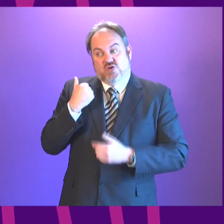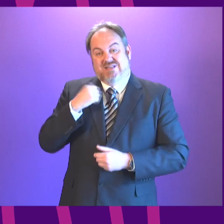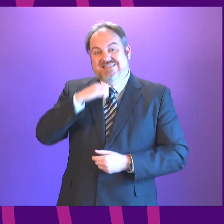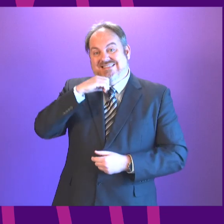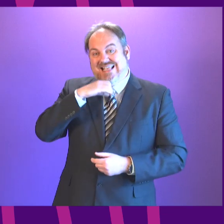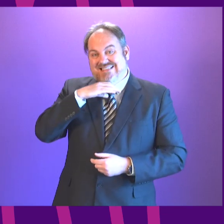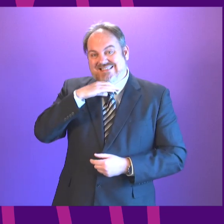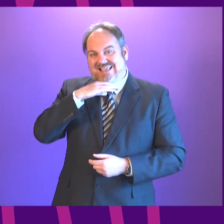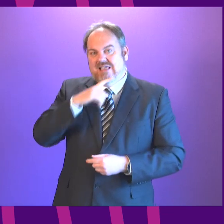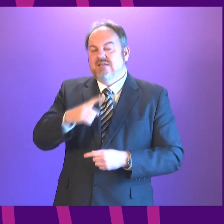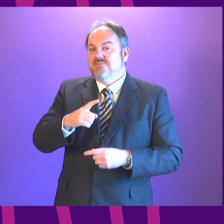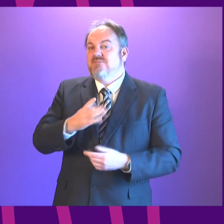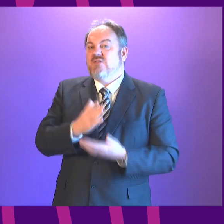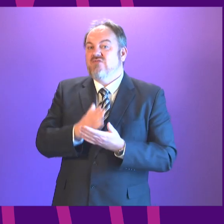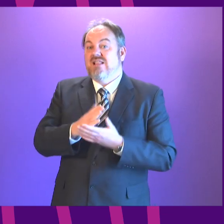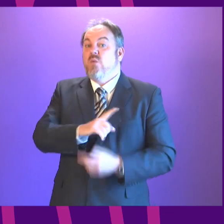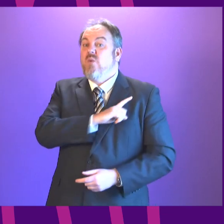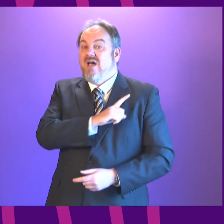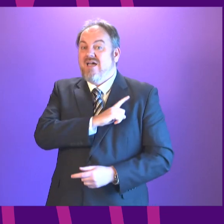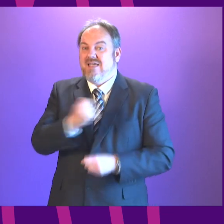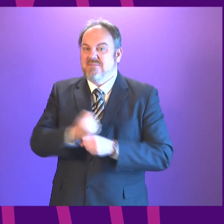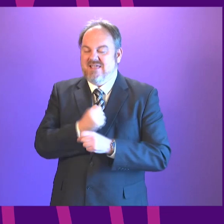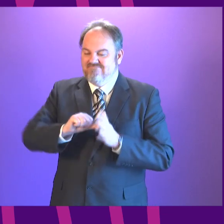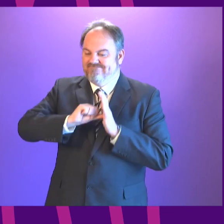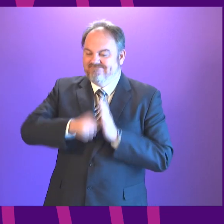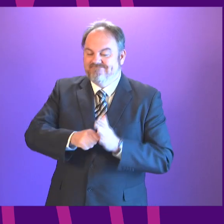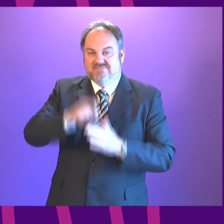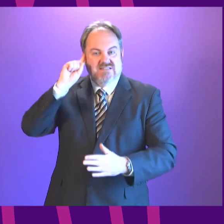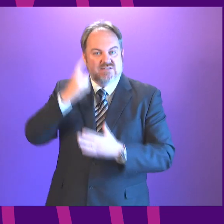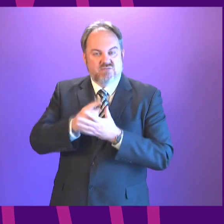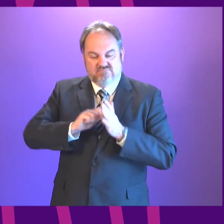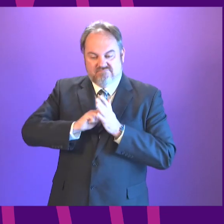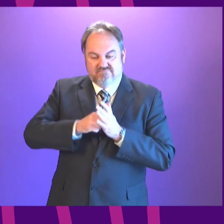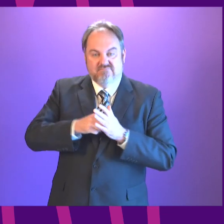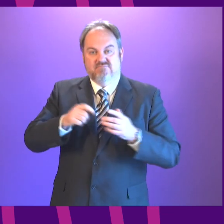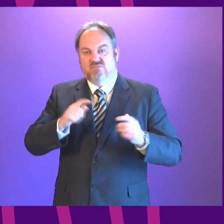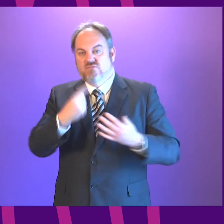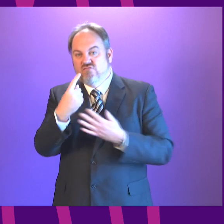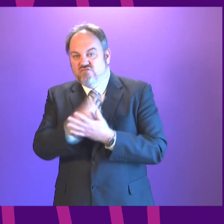What has changed our thinking and approach significantly is the information that we have